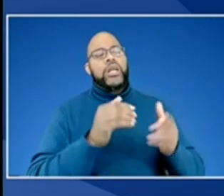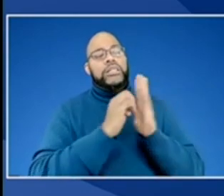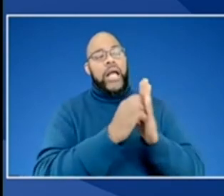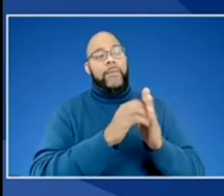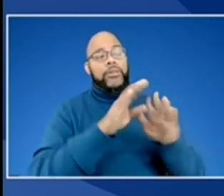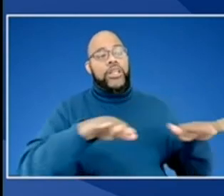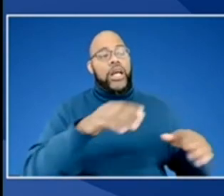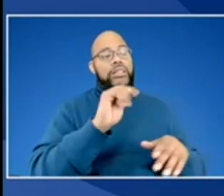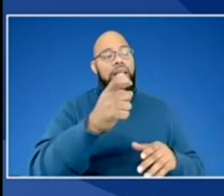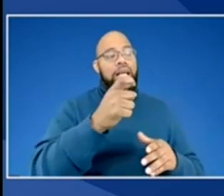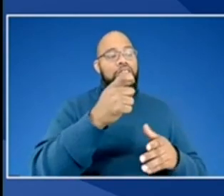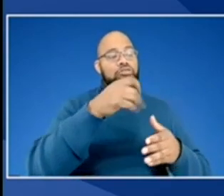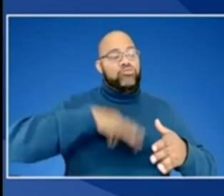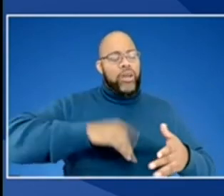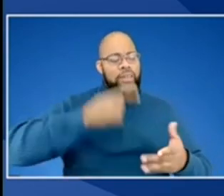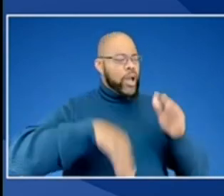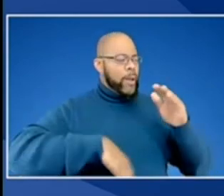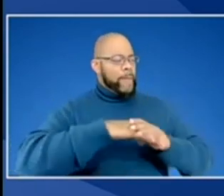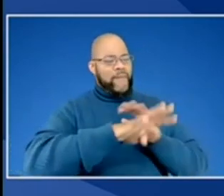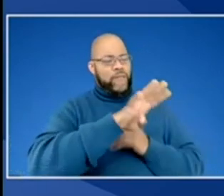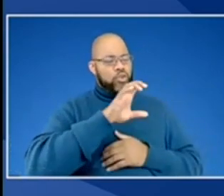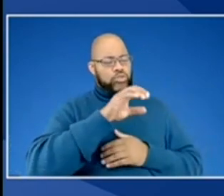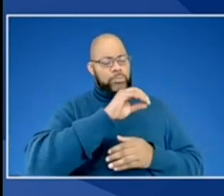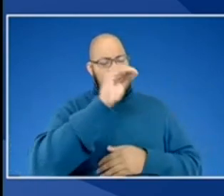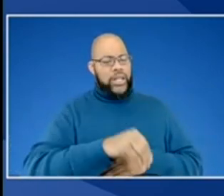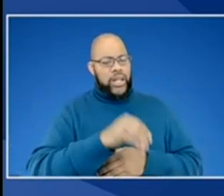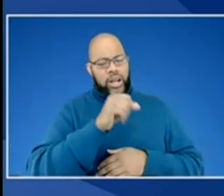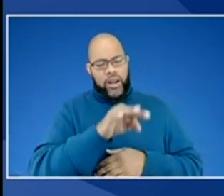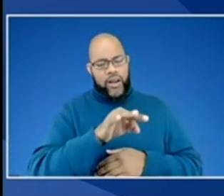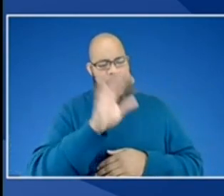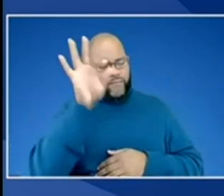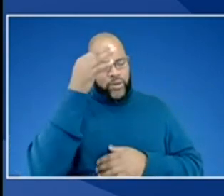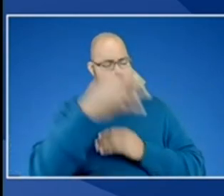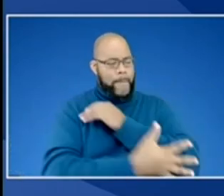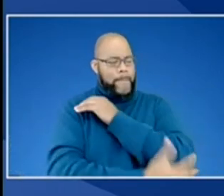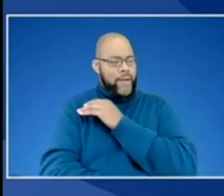goes up to, I believe it's 400% of the Federal poverty guidelines, etcetera.